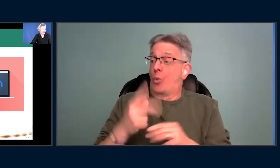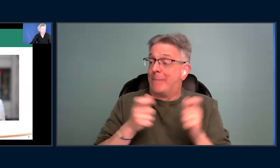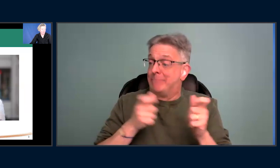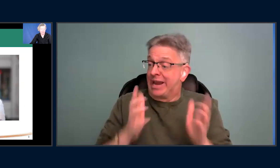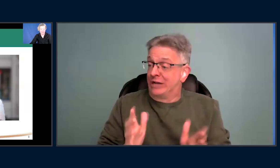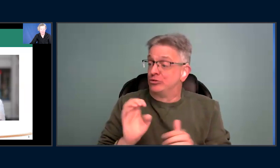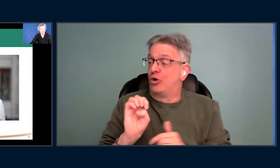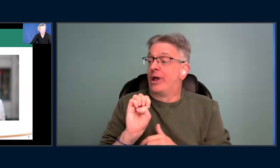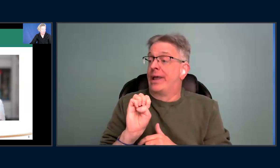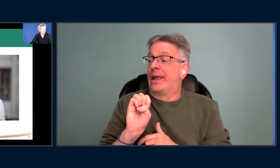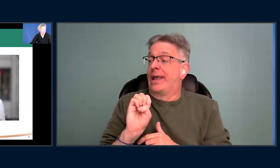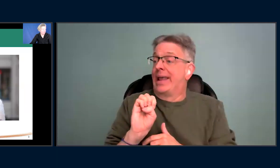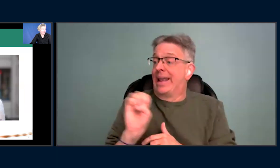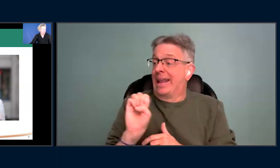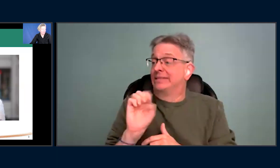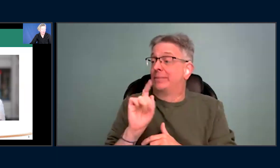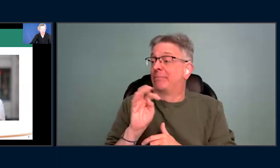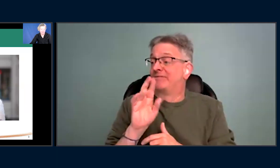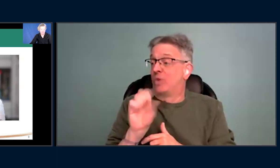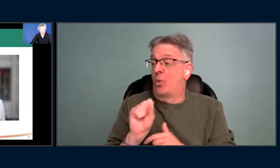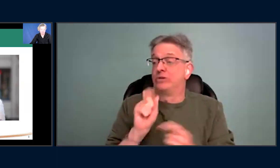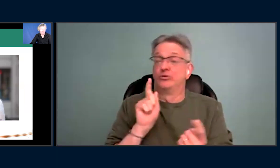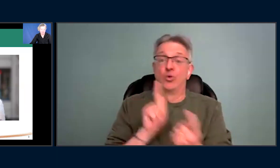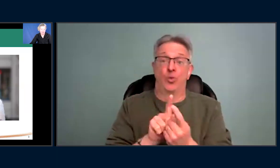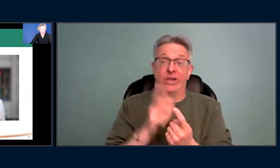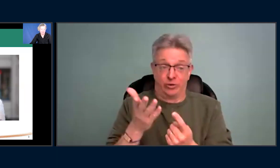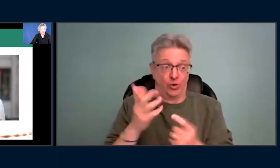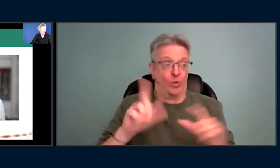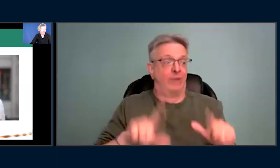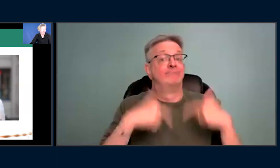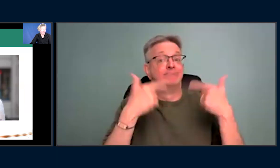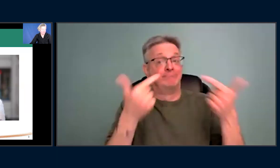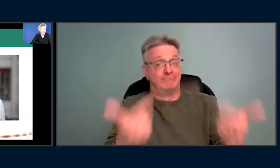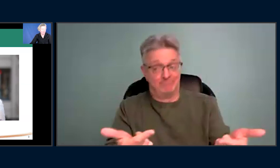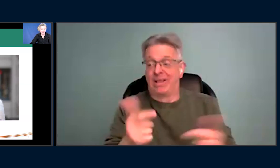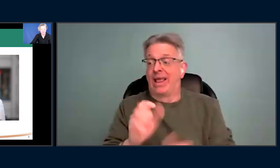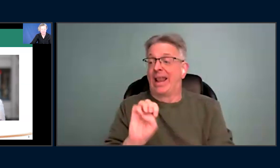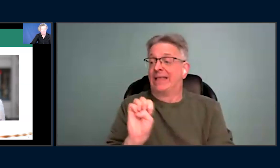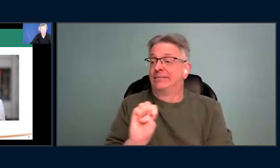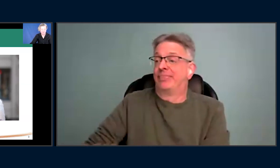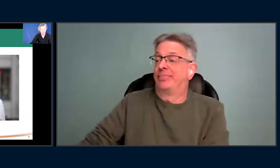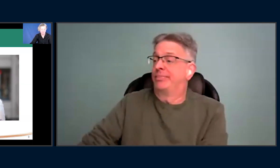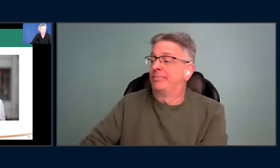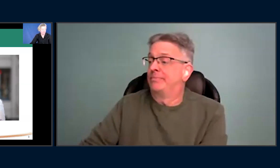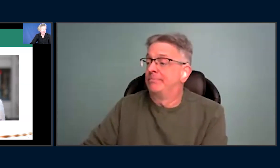like to get started today. I would like to hand this over to our director-- our interpreter, correction, our project manager, Elizabeth Flores, and we can go from there.